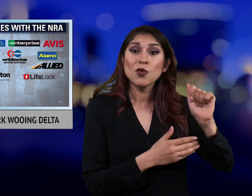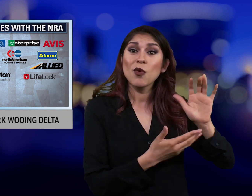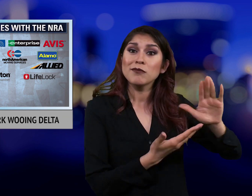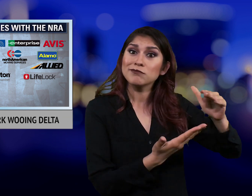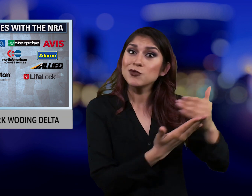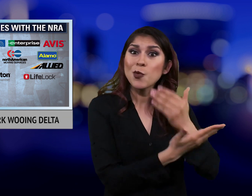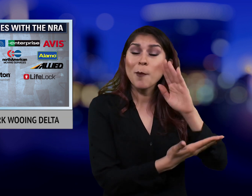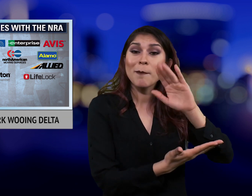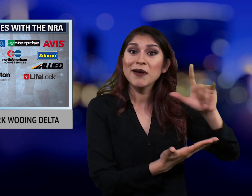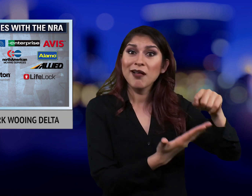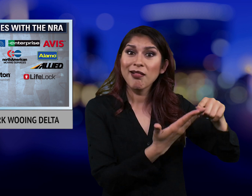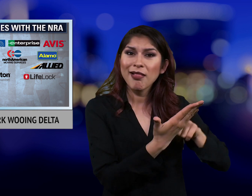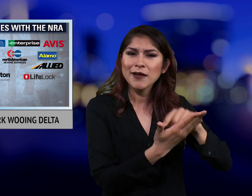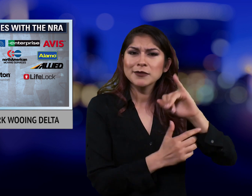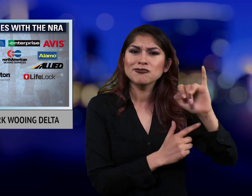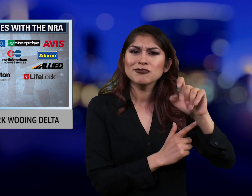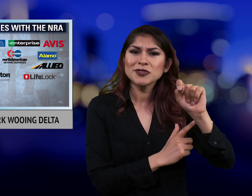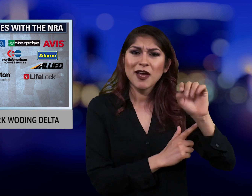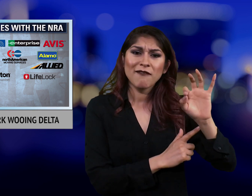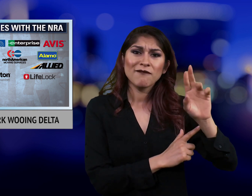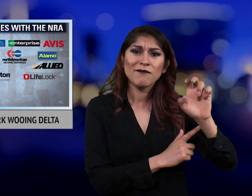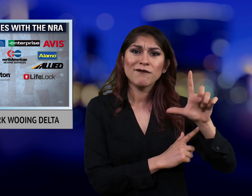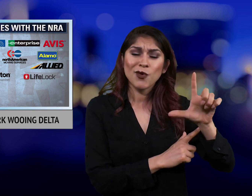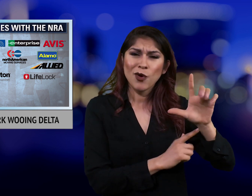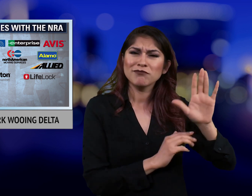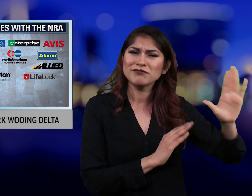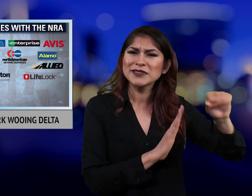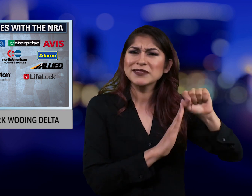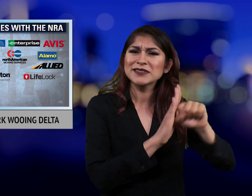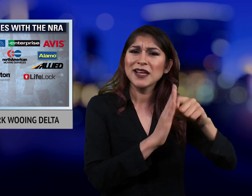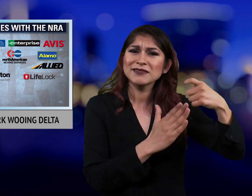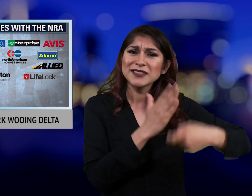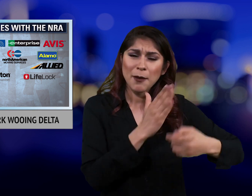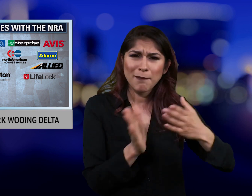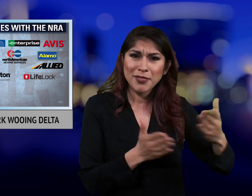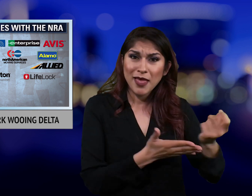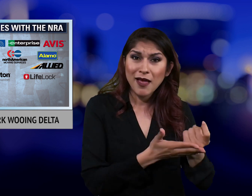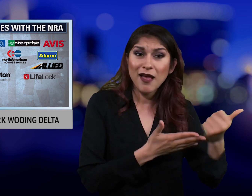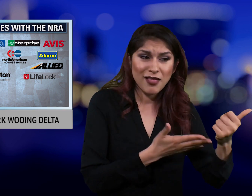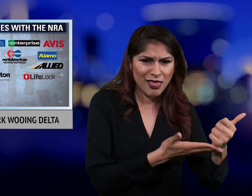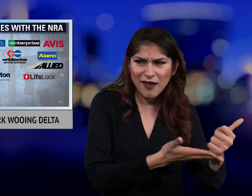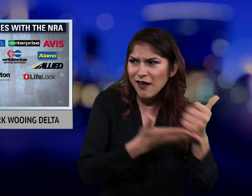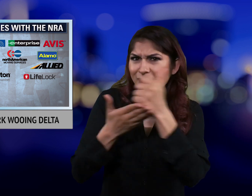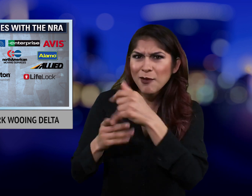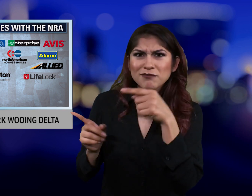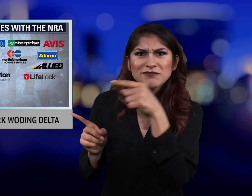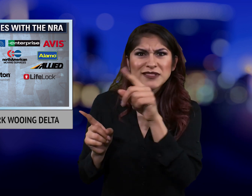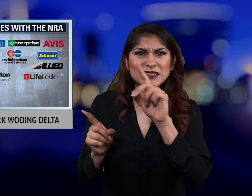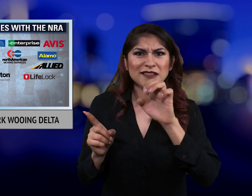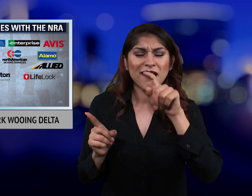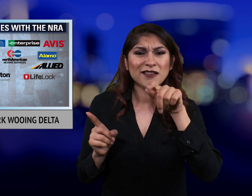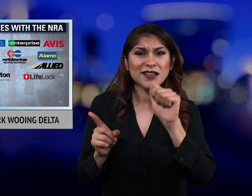As a result, Georgia Republicans are threatening to kill part of a new bill that would eliminate